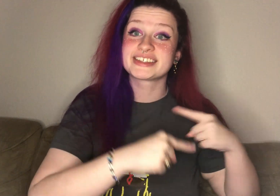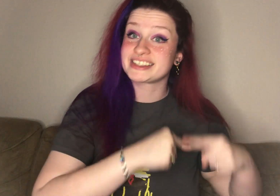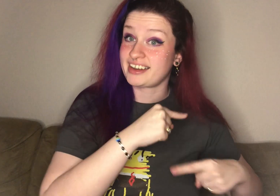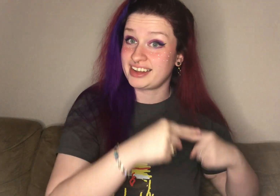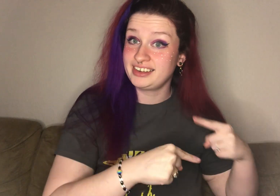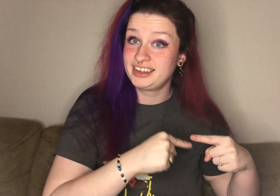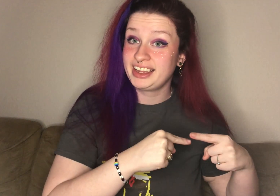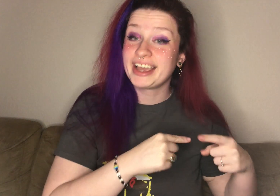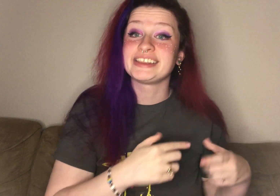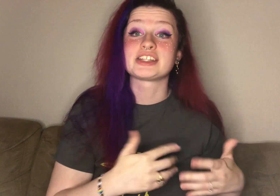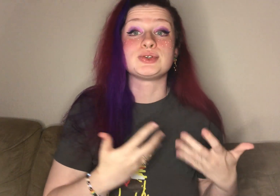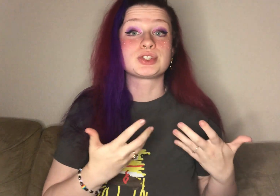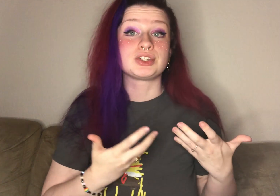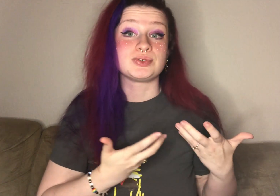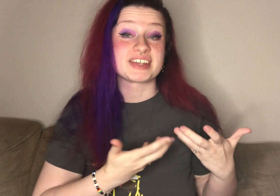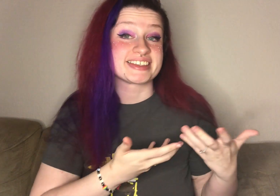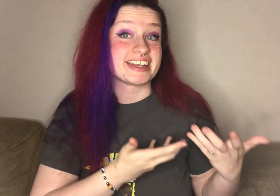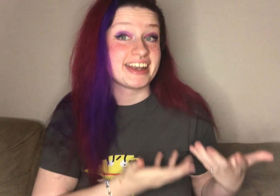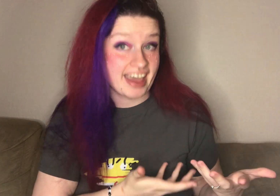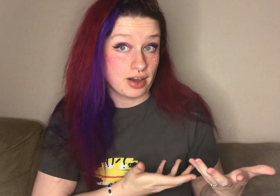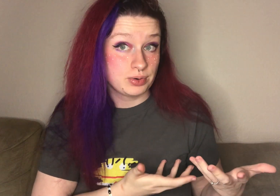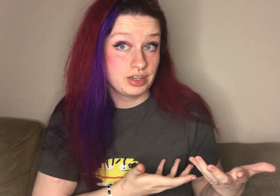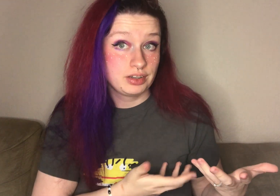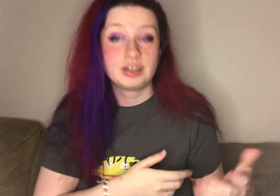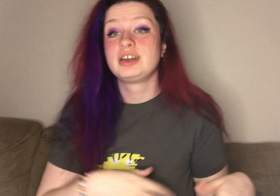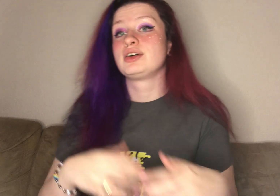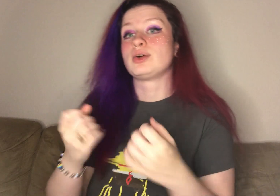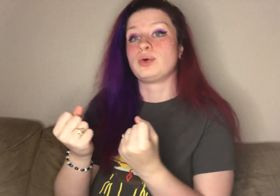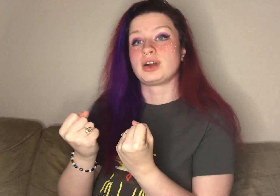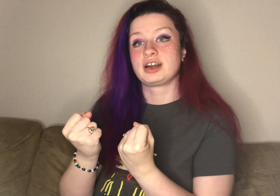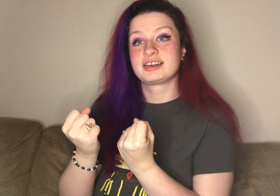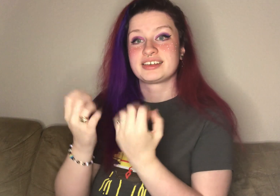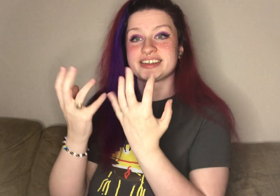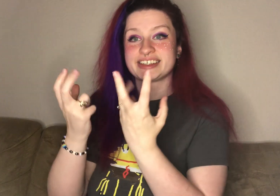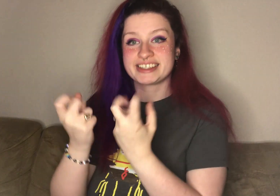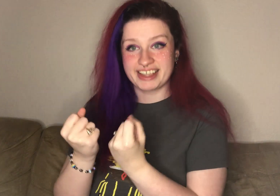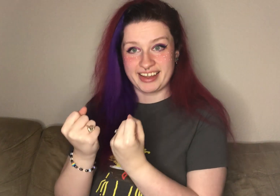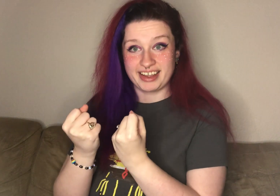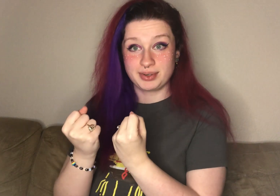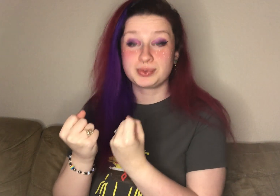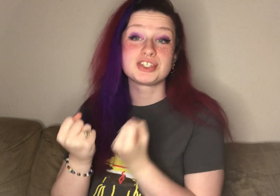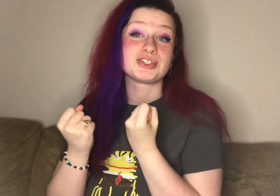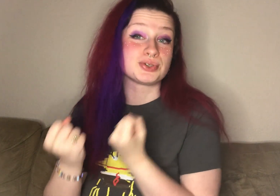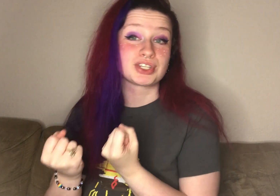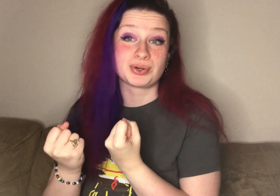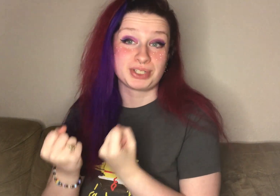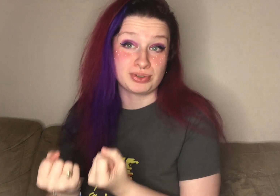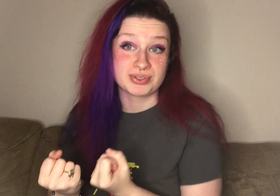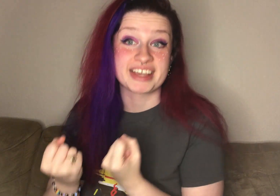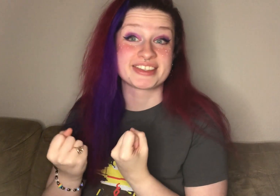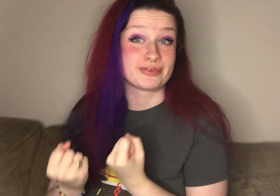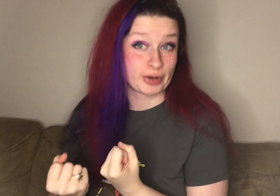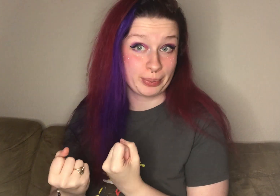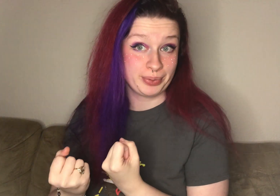sign and that's usually used as the noun or sign which is usually only used as the verb